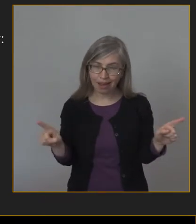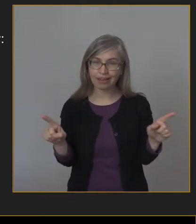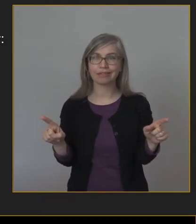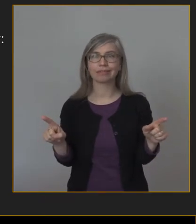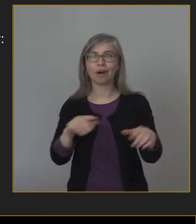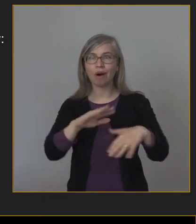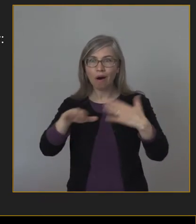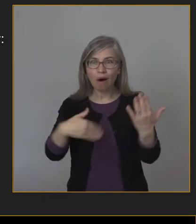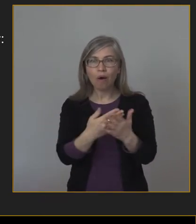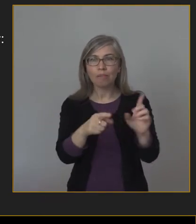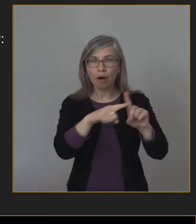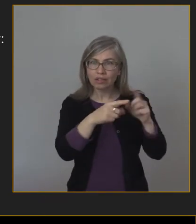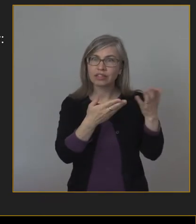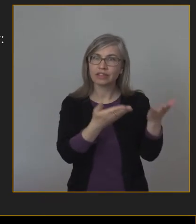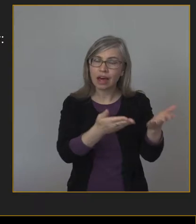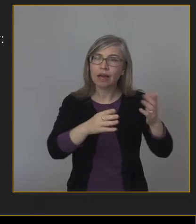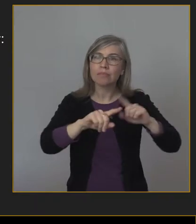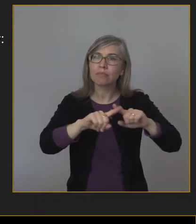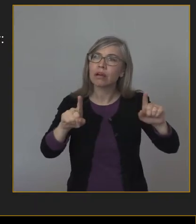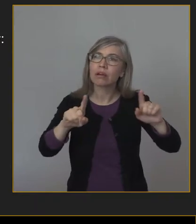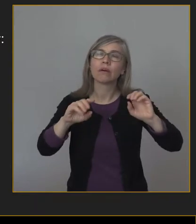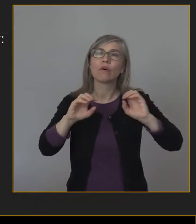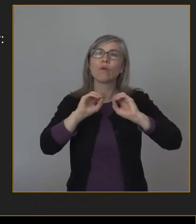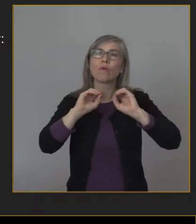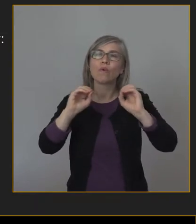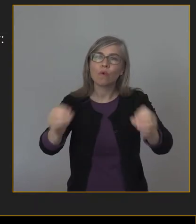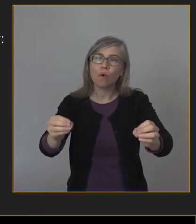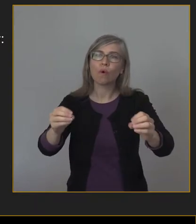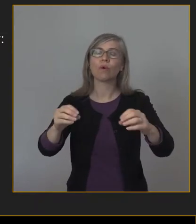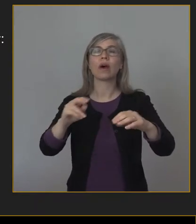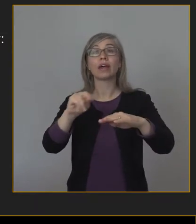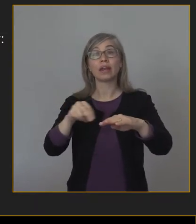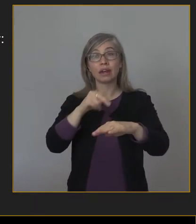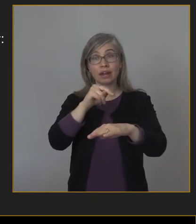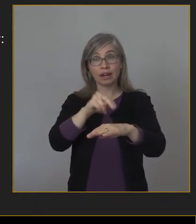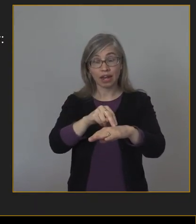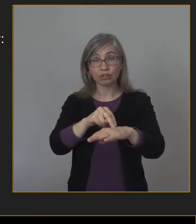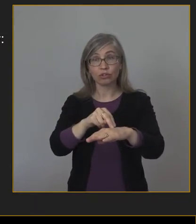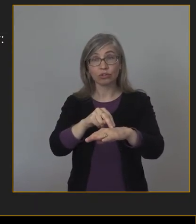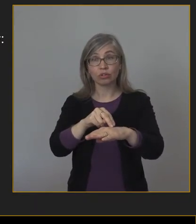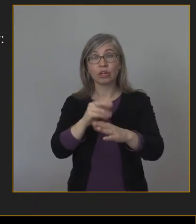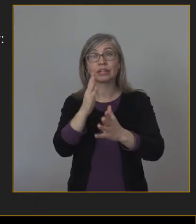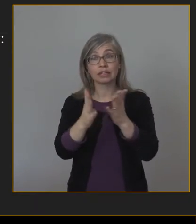But, despite all of these supports for a thriving national sign language in Kenya, ...